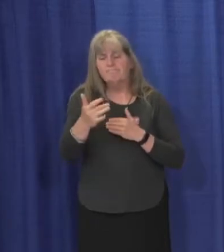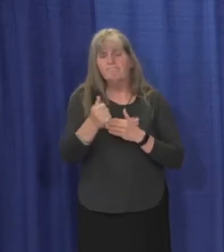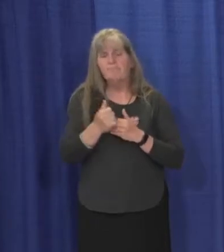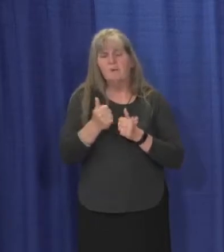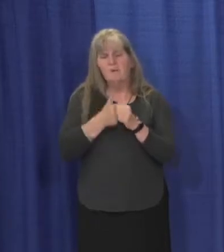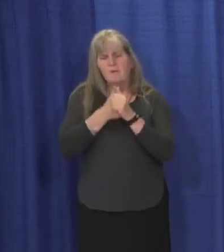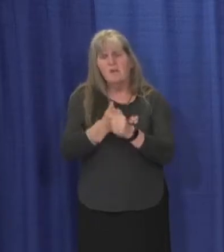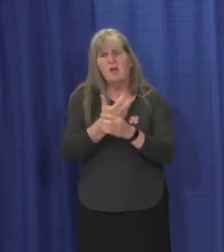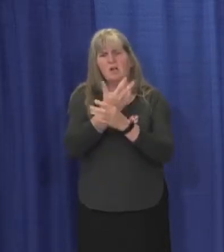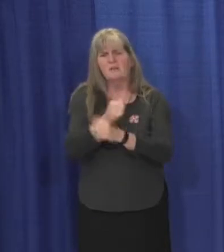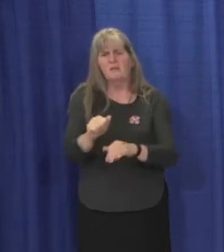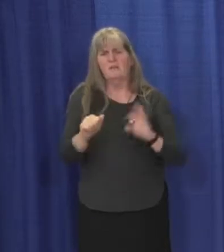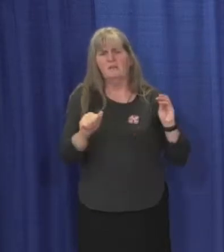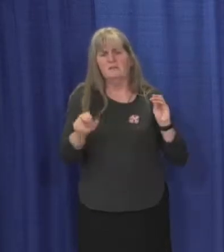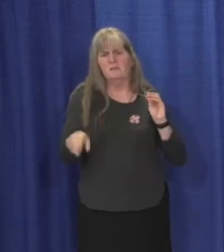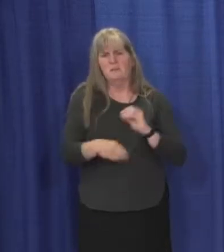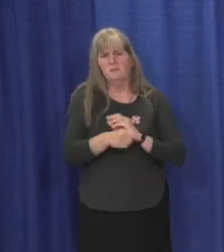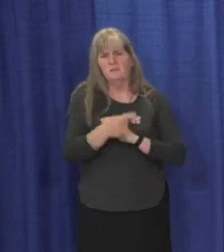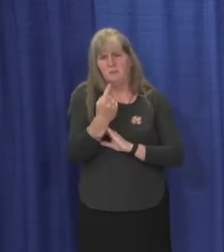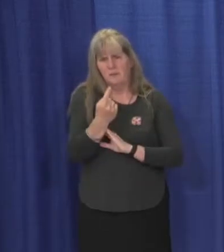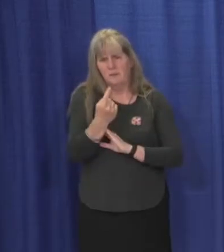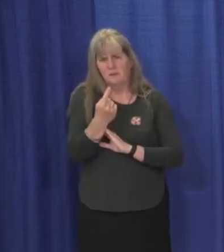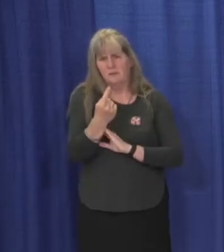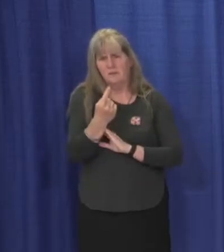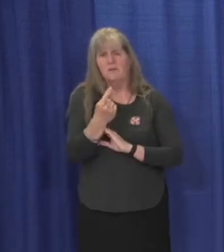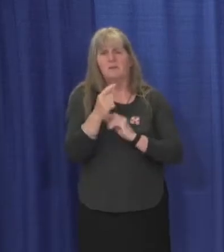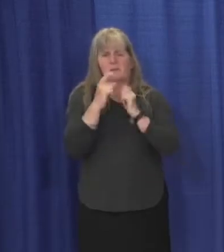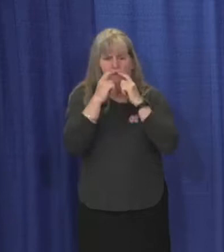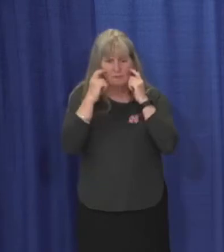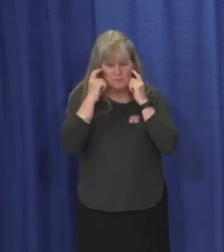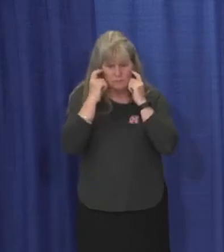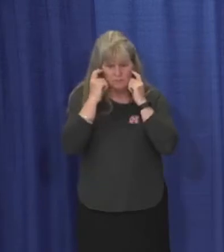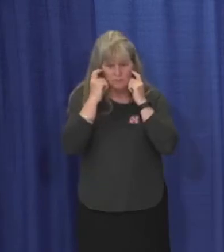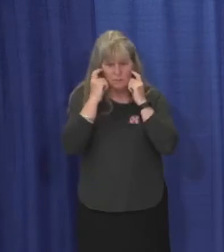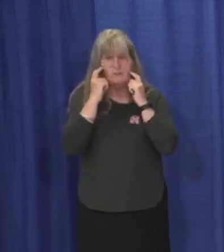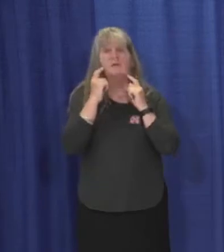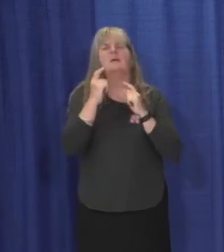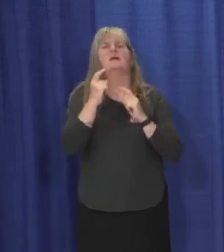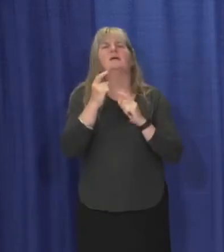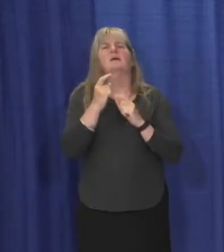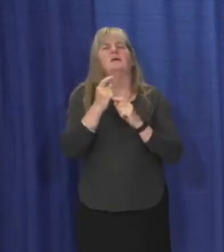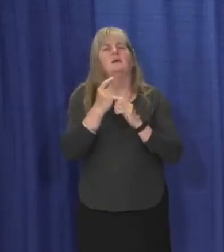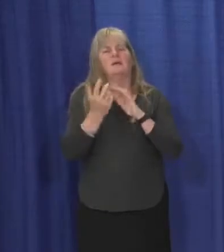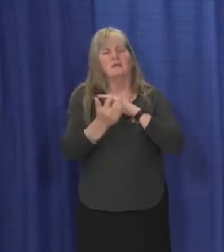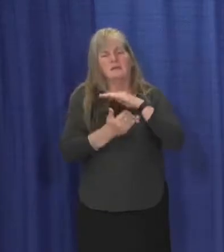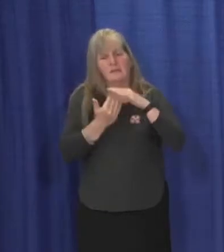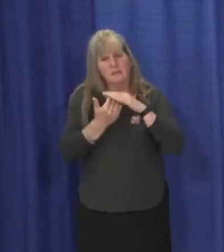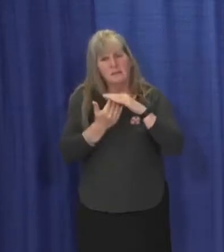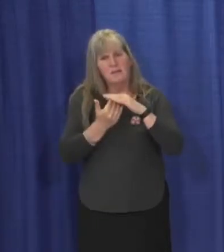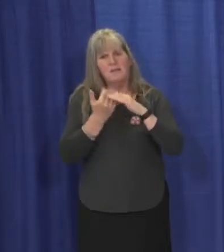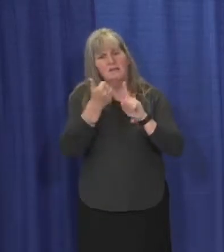follow the safe six plus one and self monitor your symptoms and get tested if you become ill,